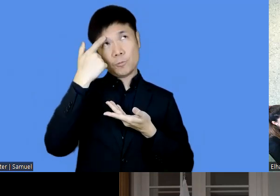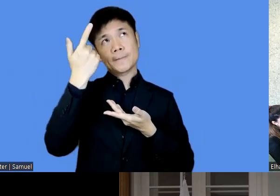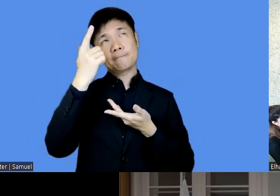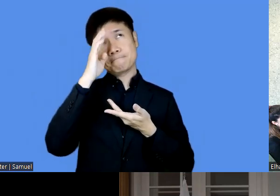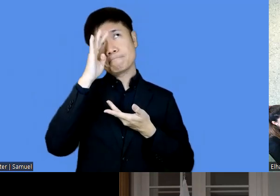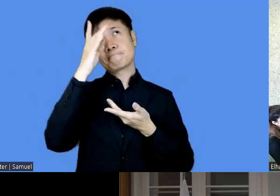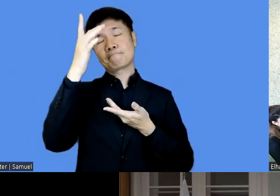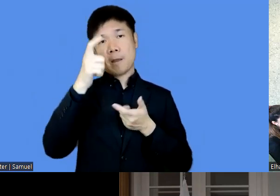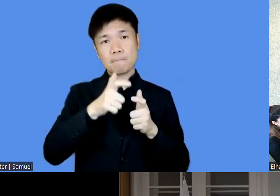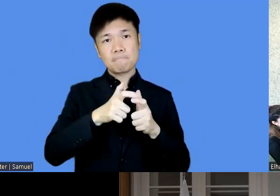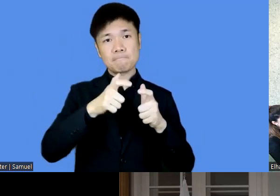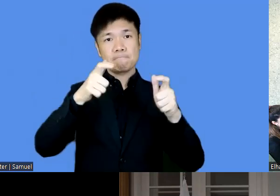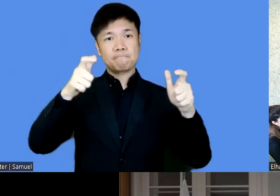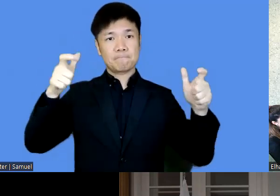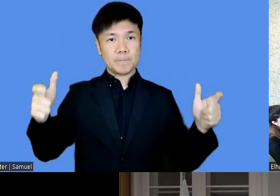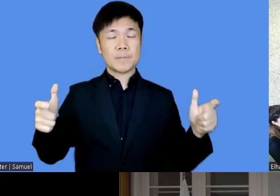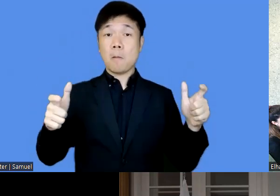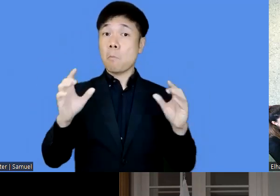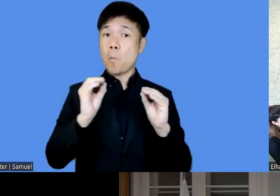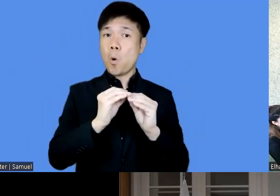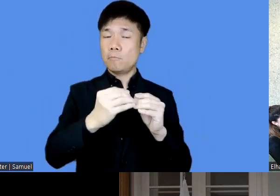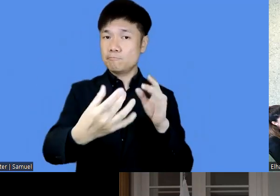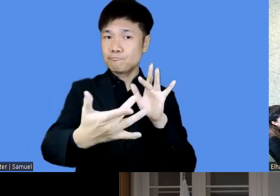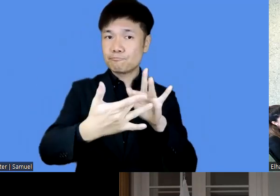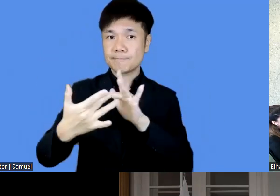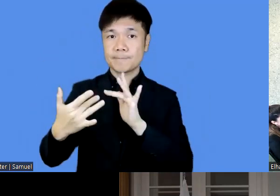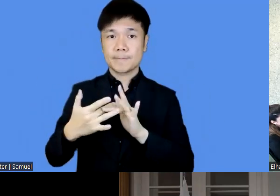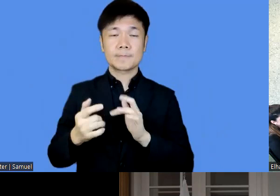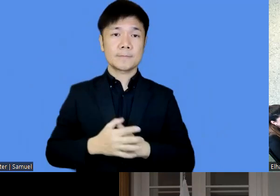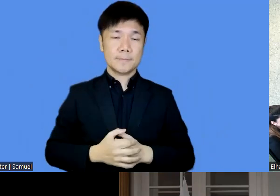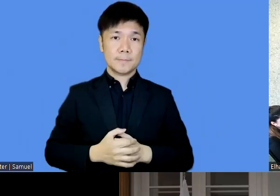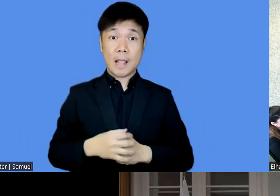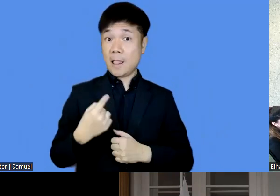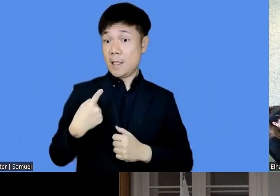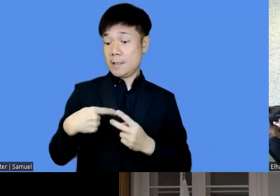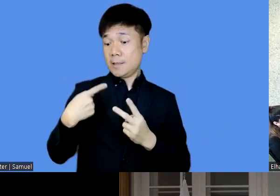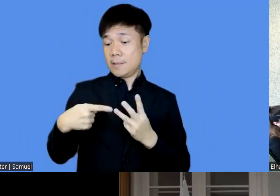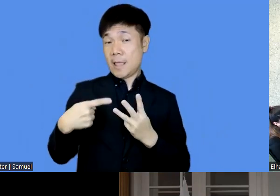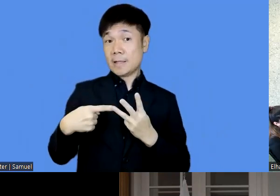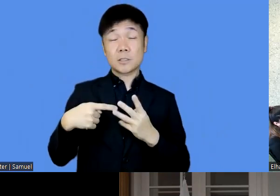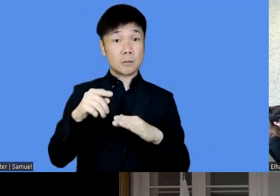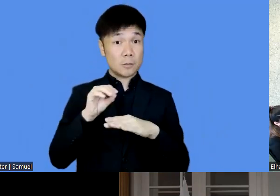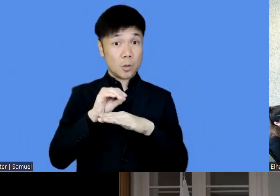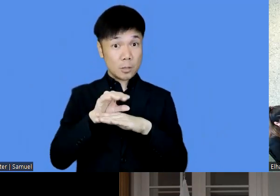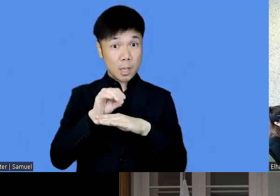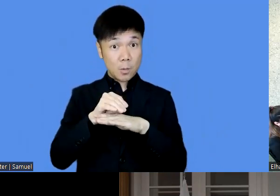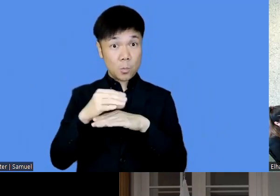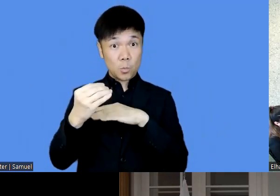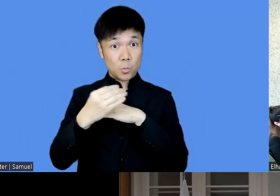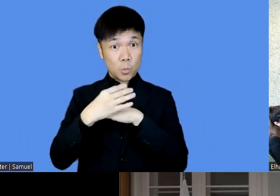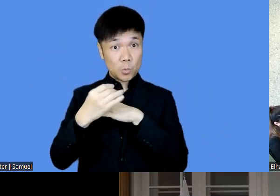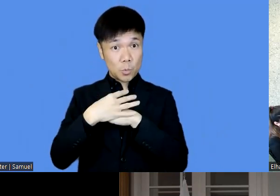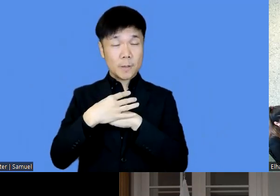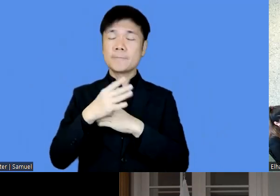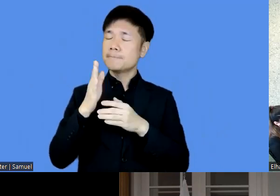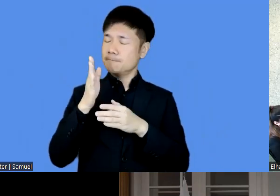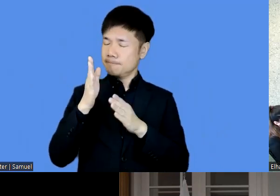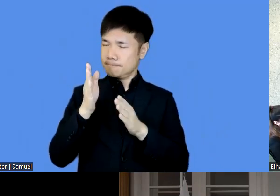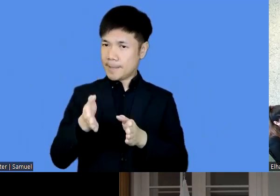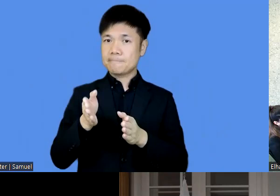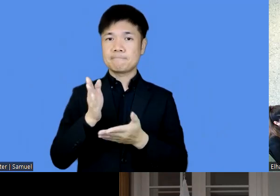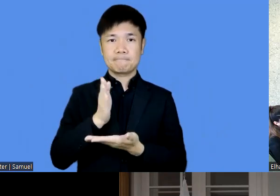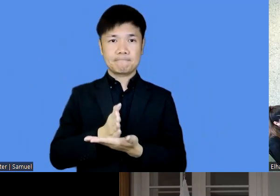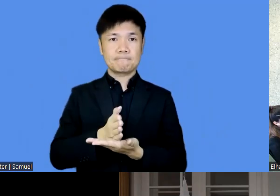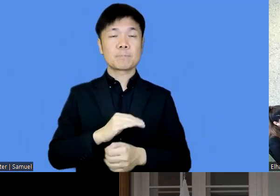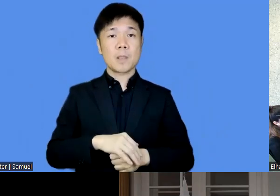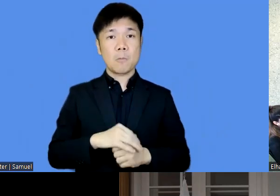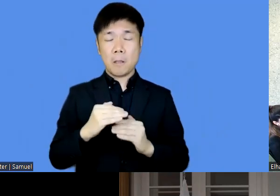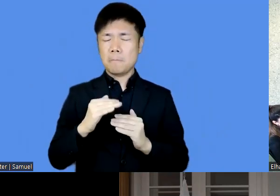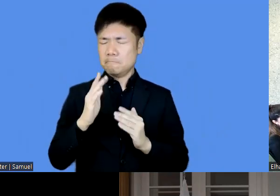in terms of the consultations, yes indeed, there would be value to have more of these,